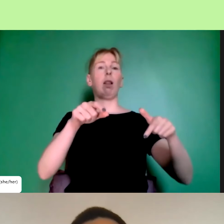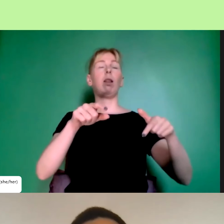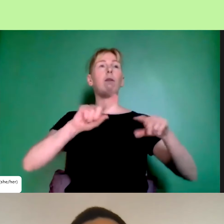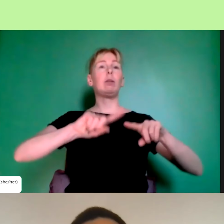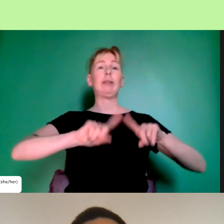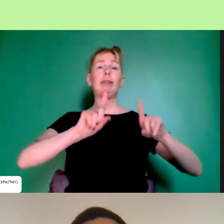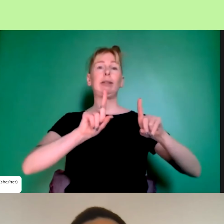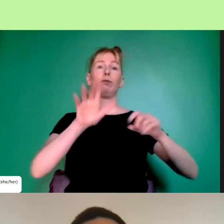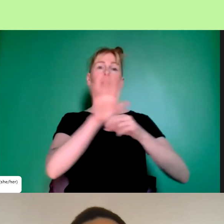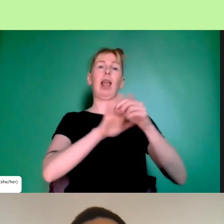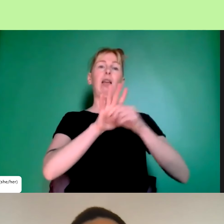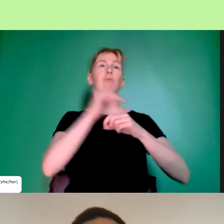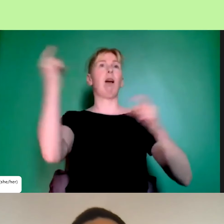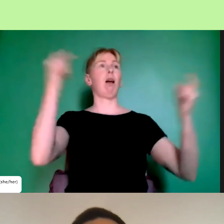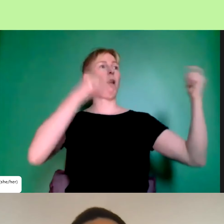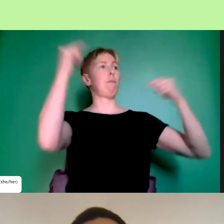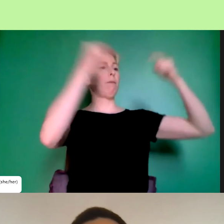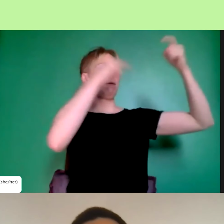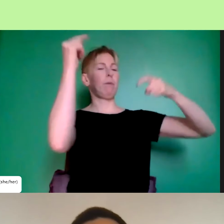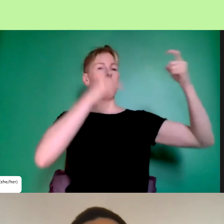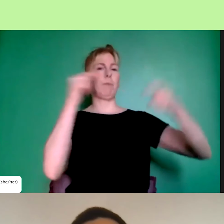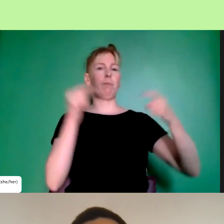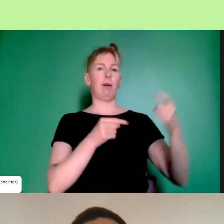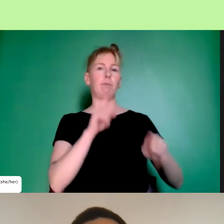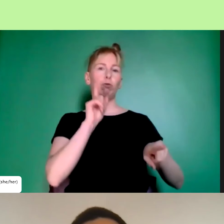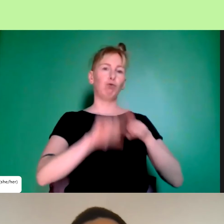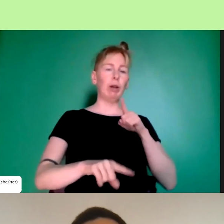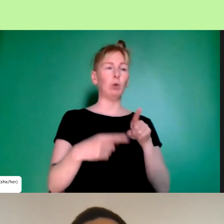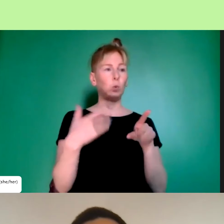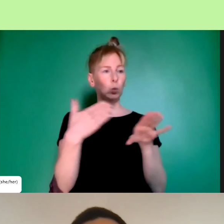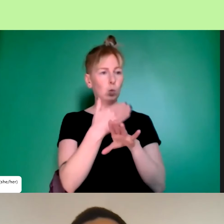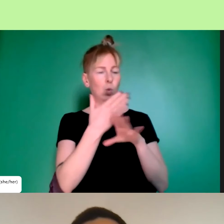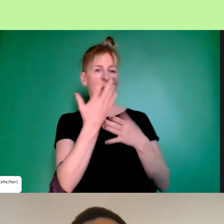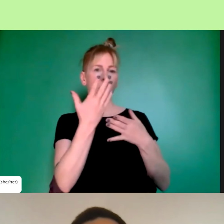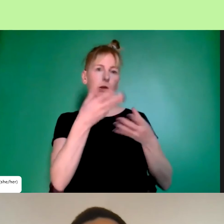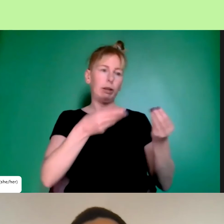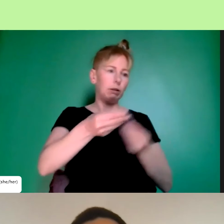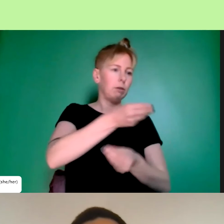to function in the economy and come together and open a co-opt, again, they are